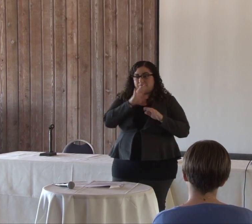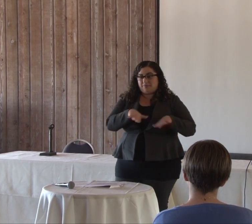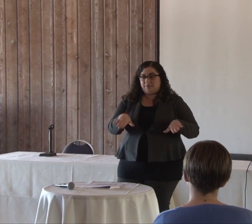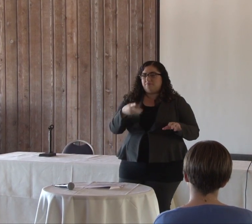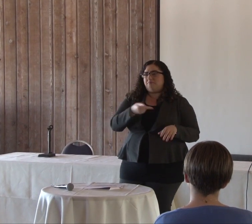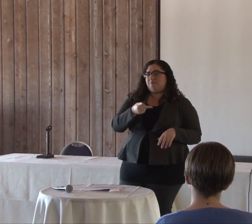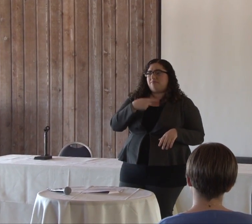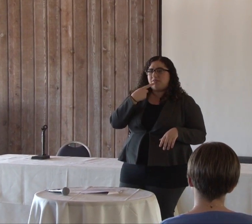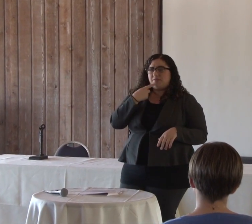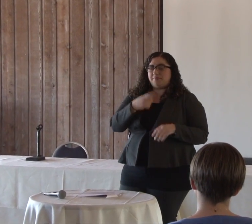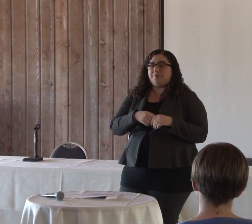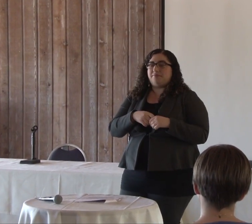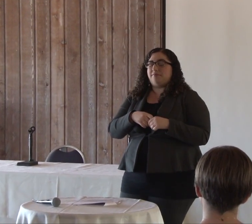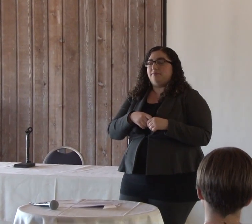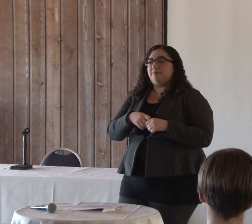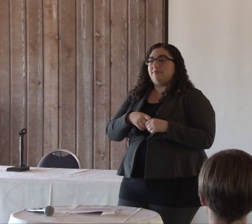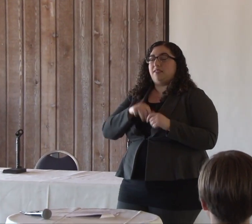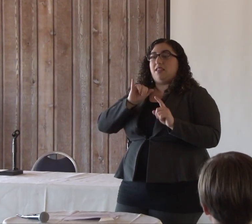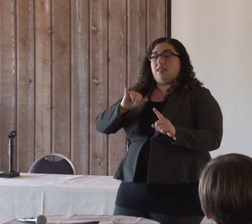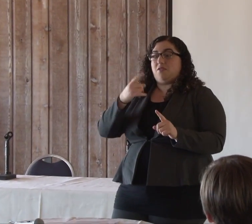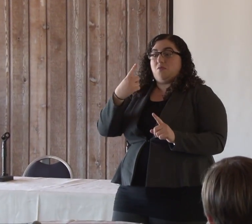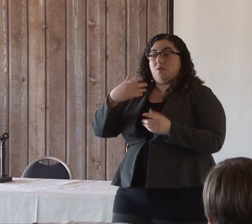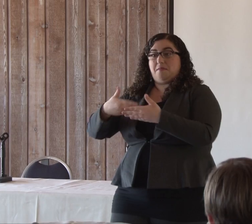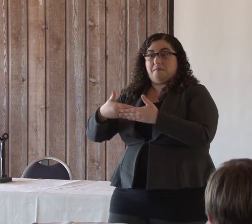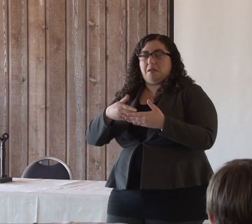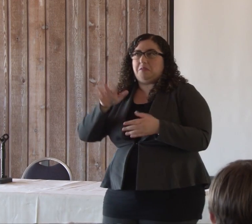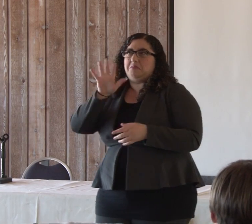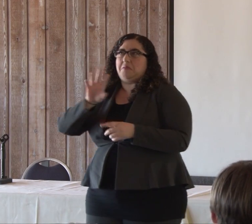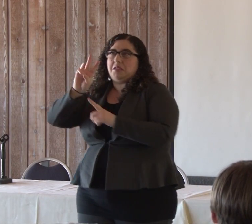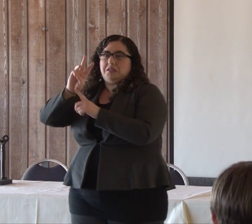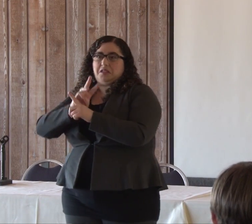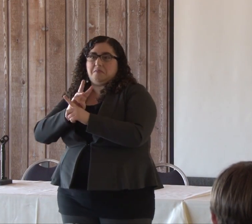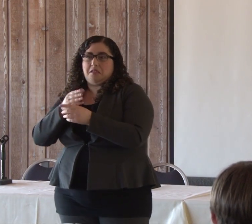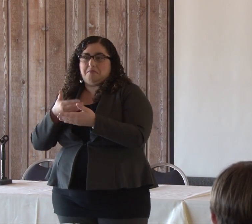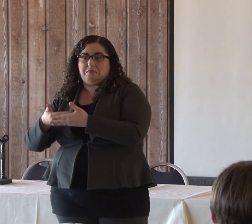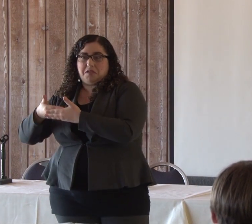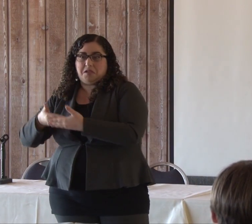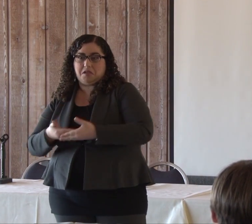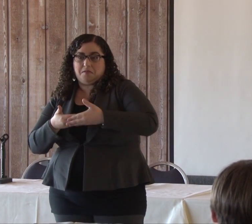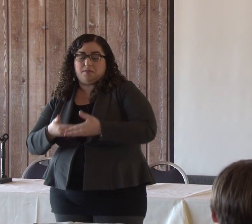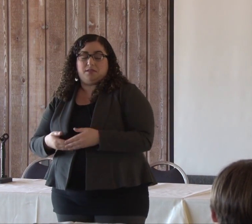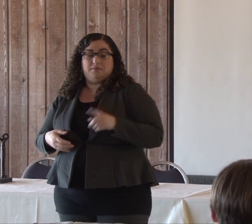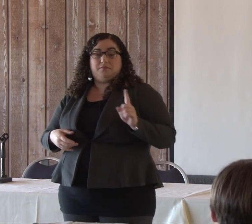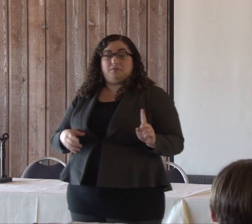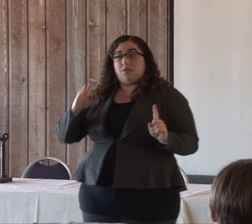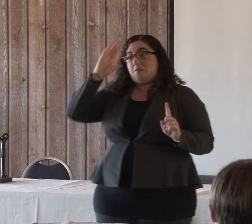To a friend of mine. There was a mother who was Deaf who had two hearing children.